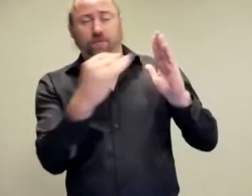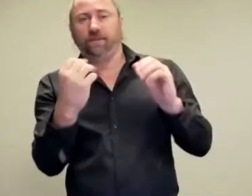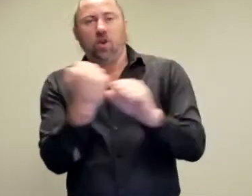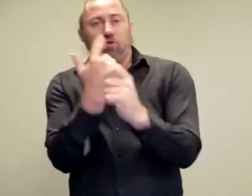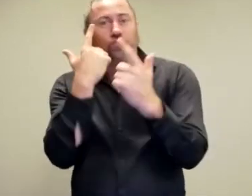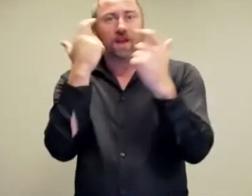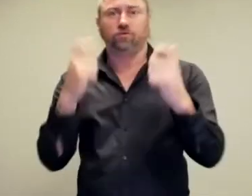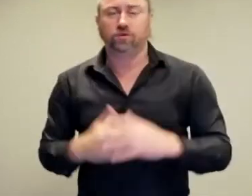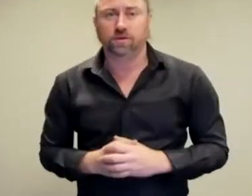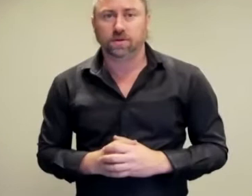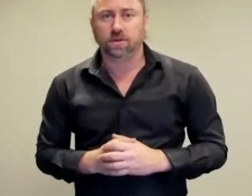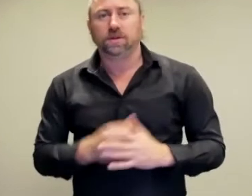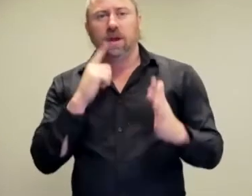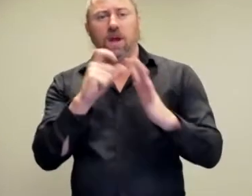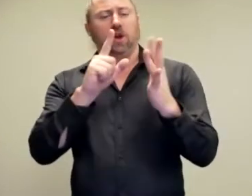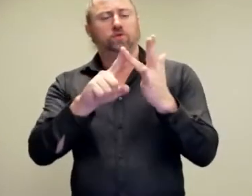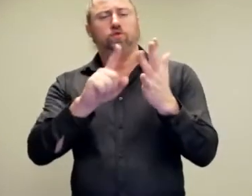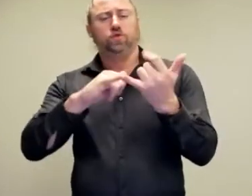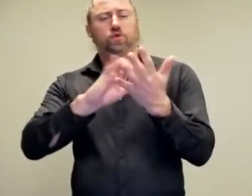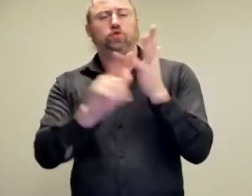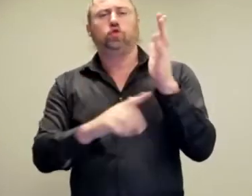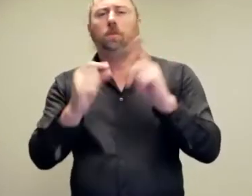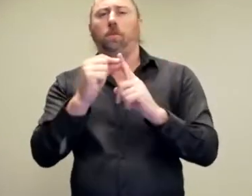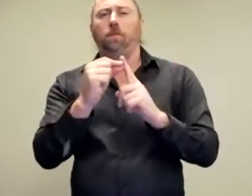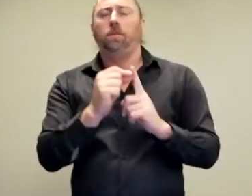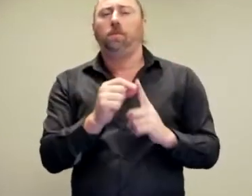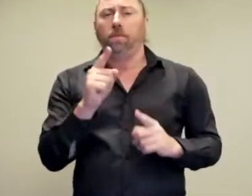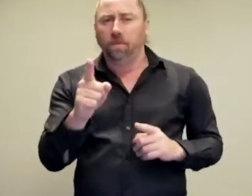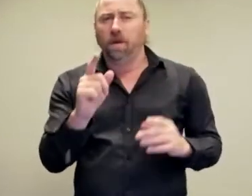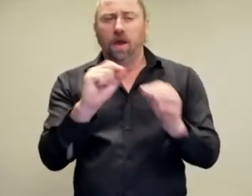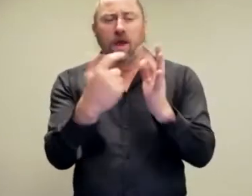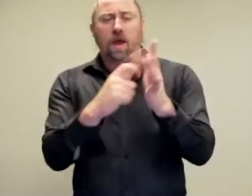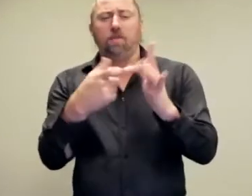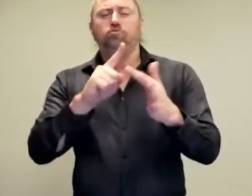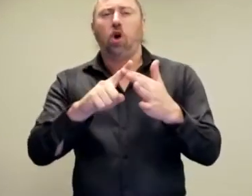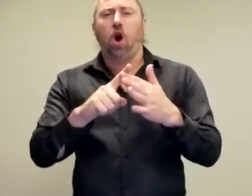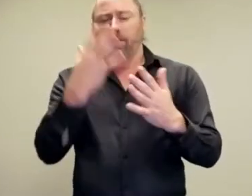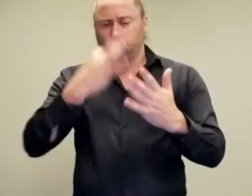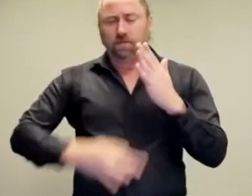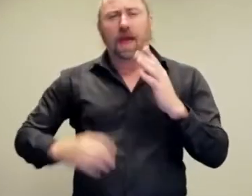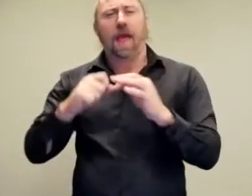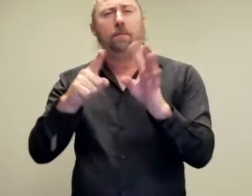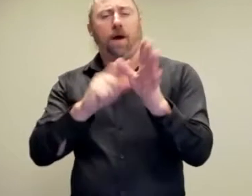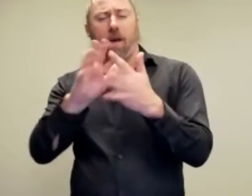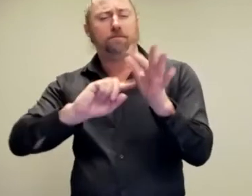it recalls Duchamp's glasswork The Bride stripped bare by her bachelors, a title that alludes to the alchemical